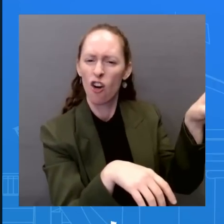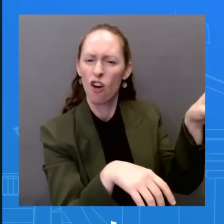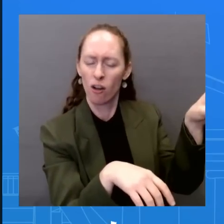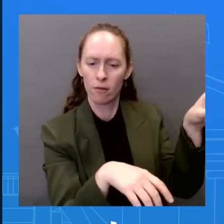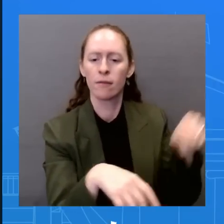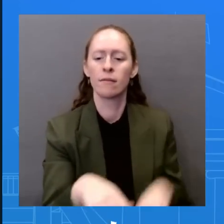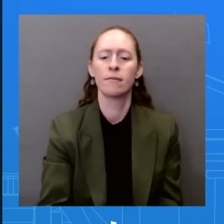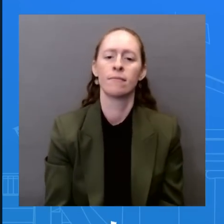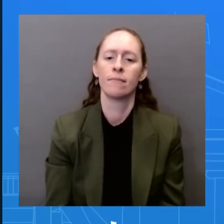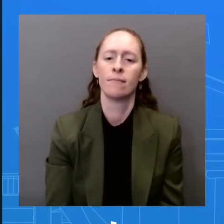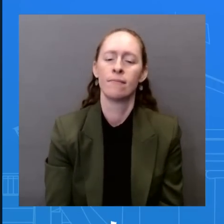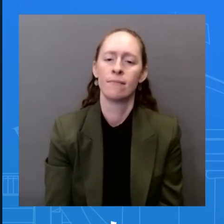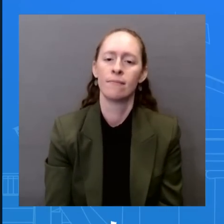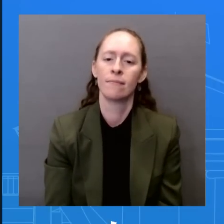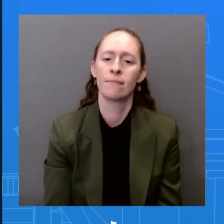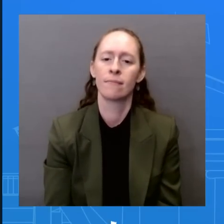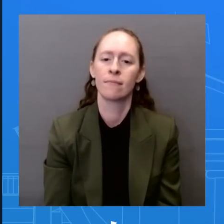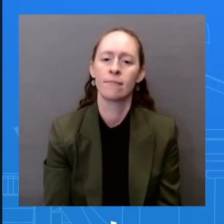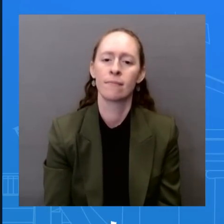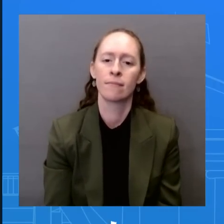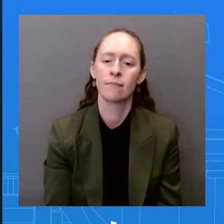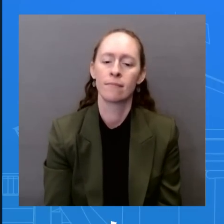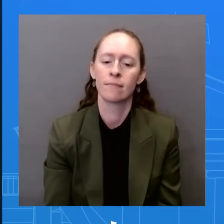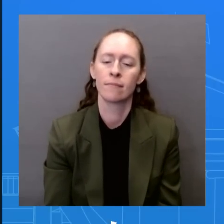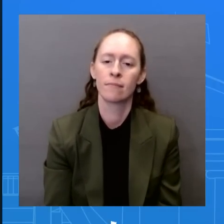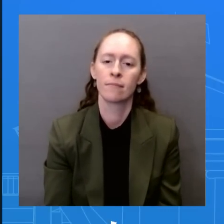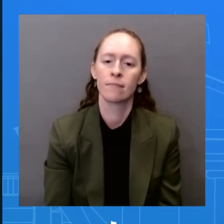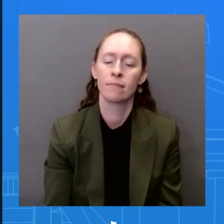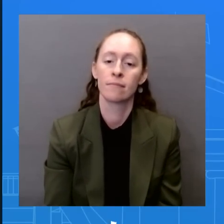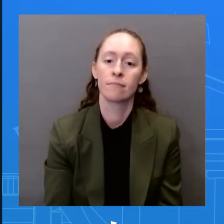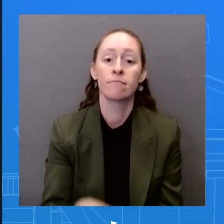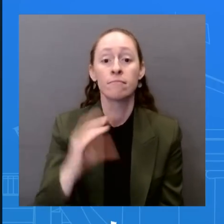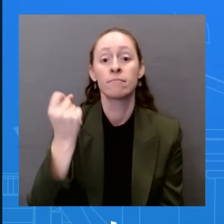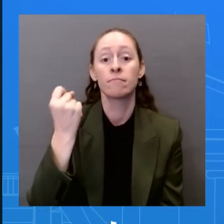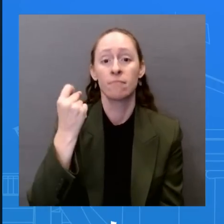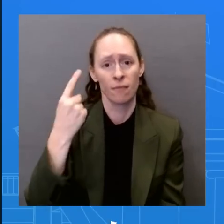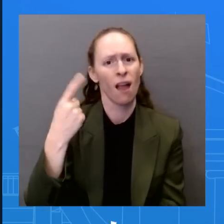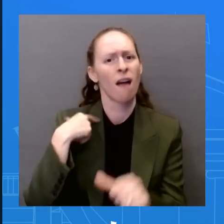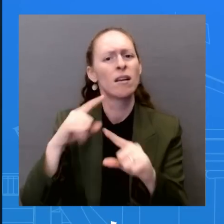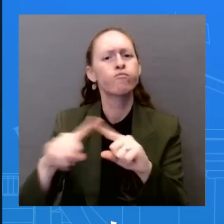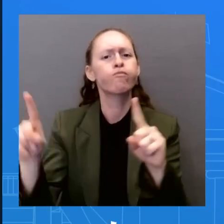of what the other agencies are involved in making sure that this multi-layered process